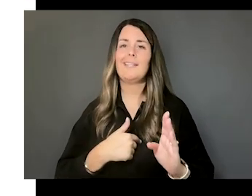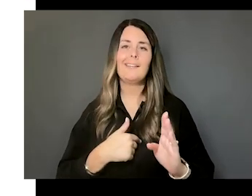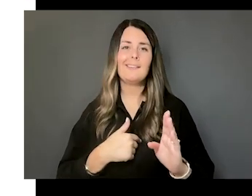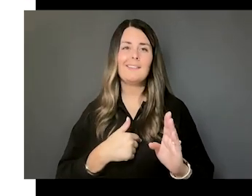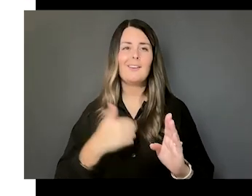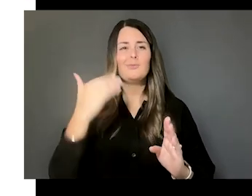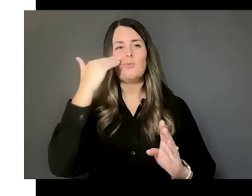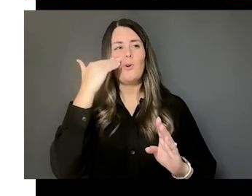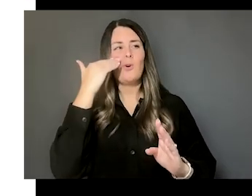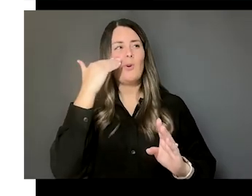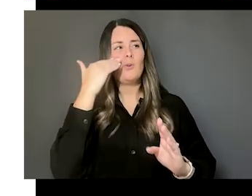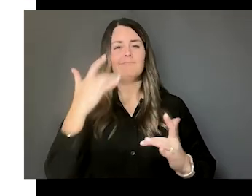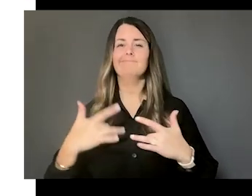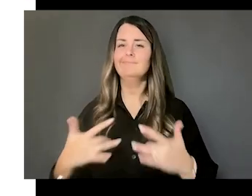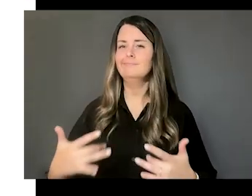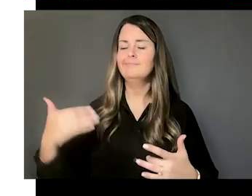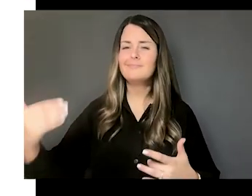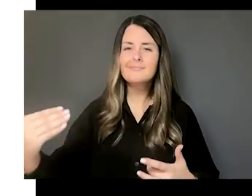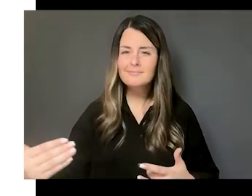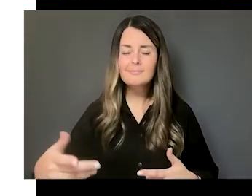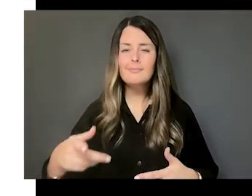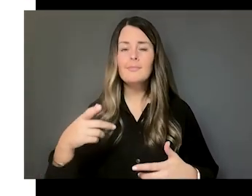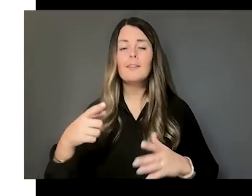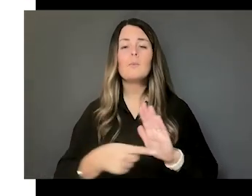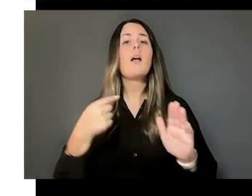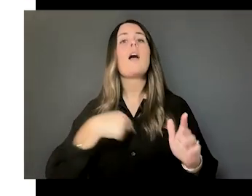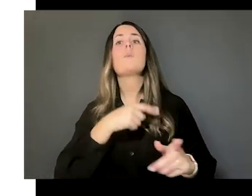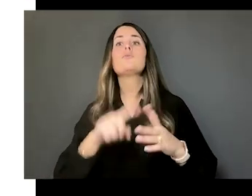So once we started feeling like school